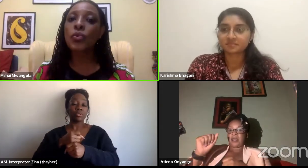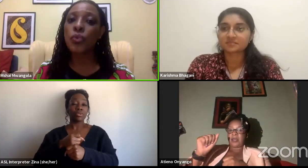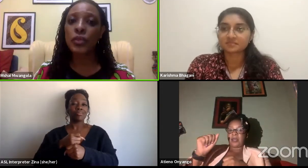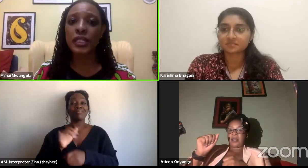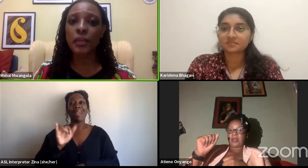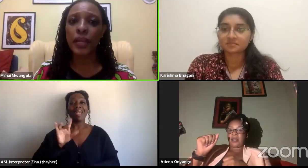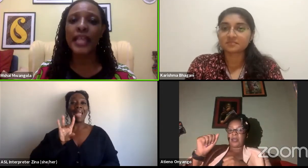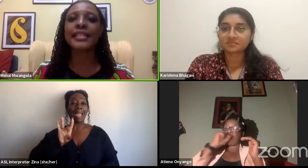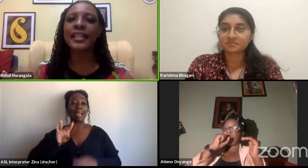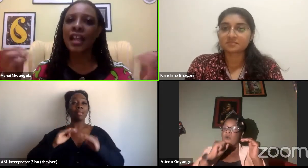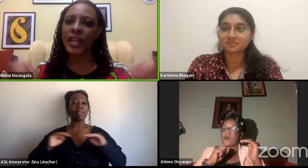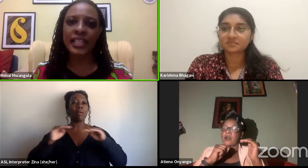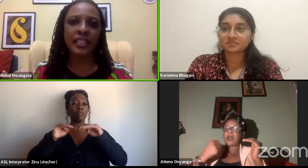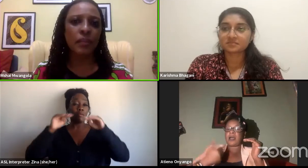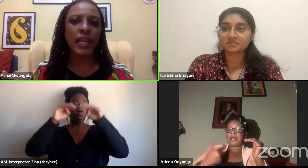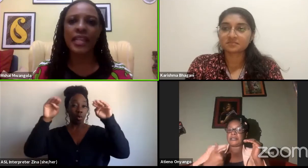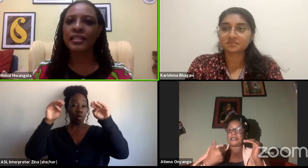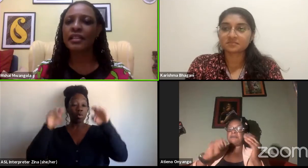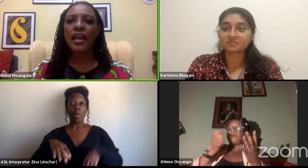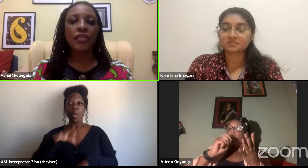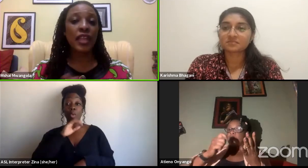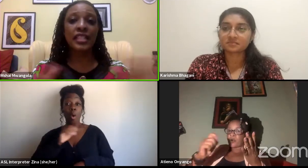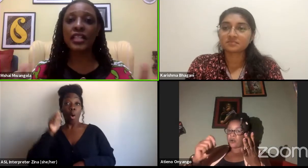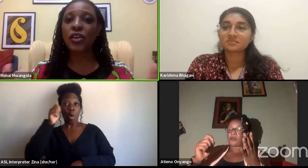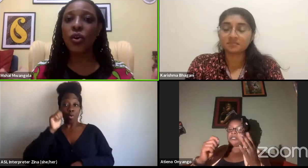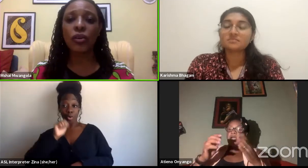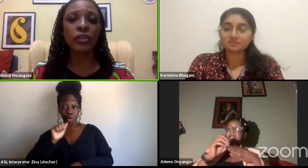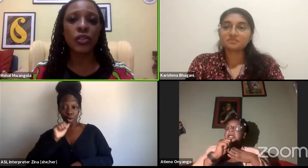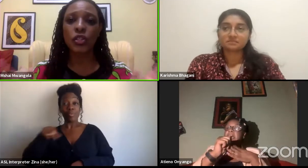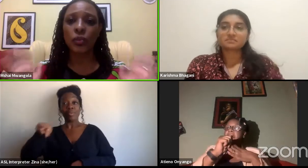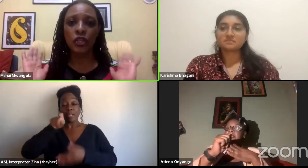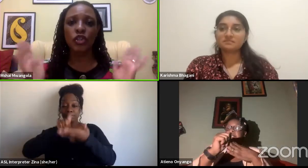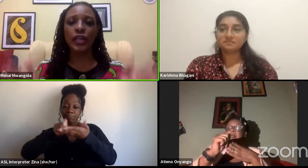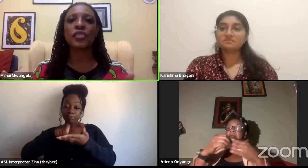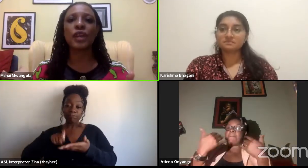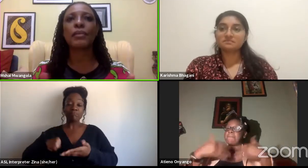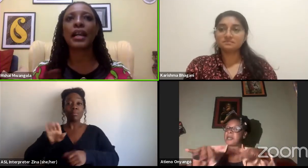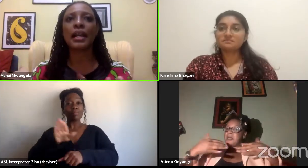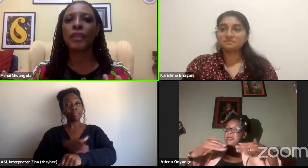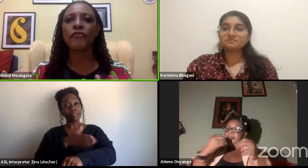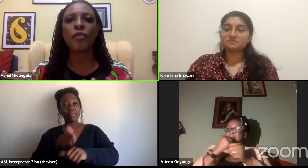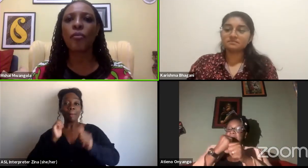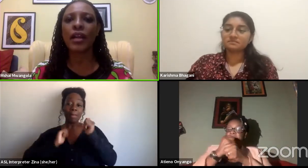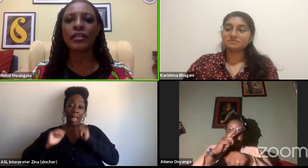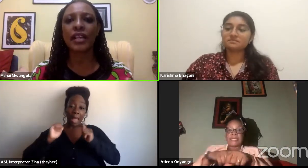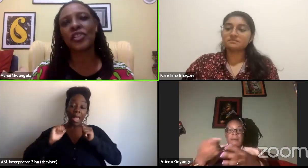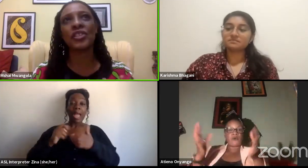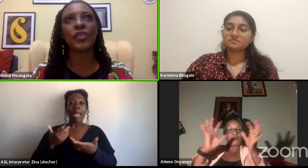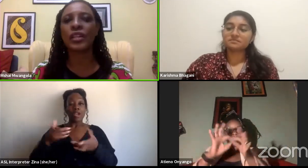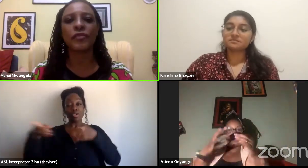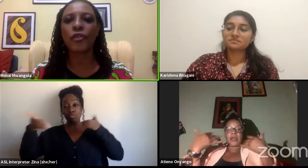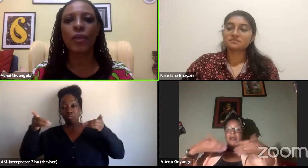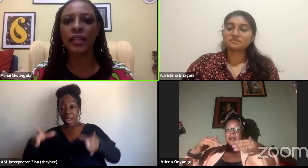who wrote the plays, they directed the plays, they did all, so when you joined the drama club in form one, actually you didn't join in form one,